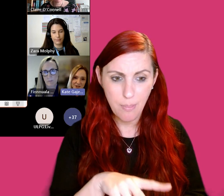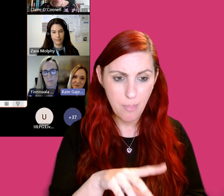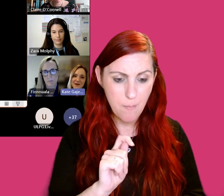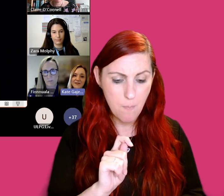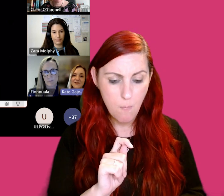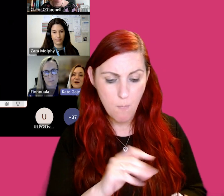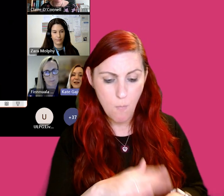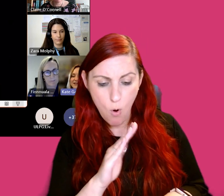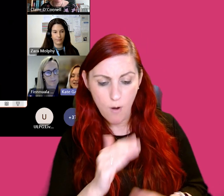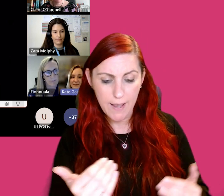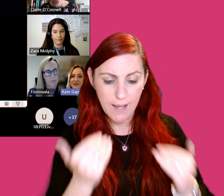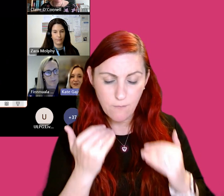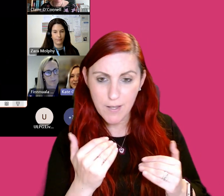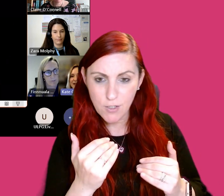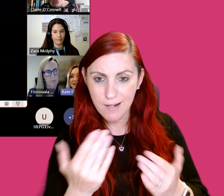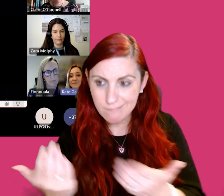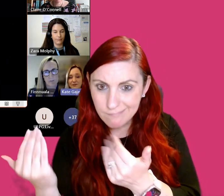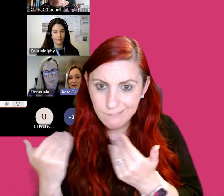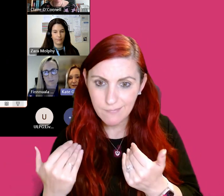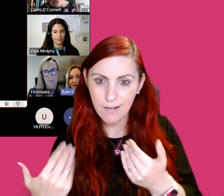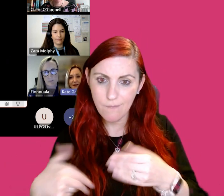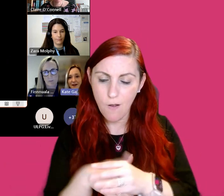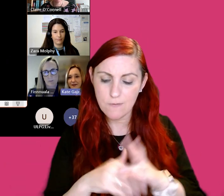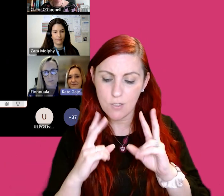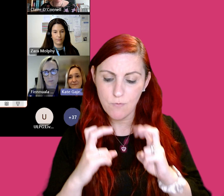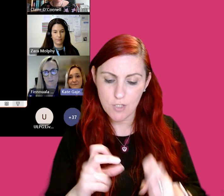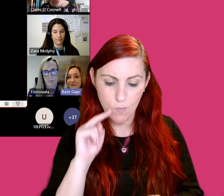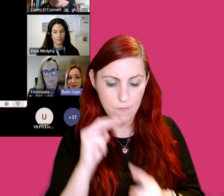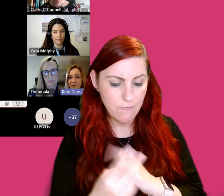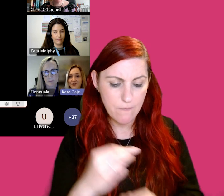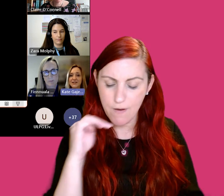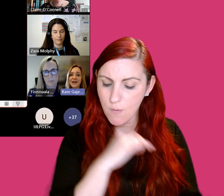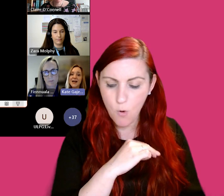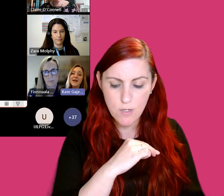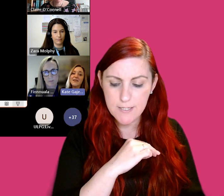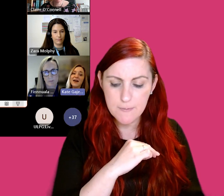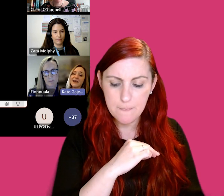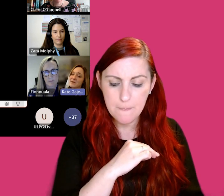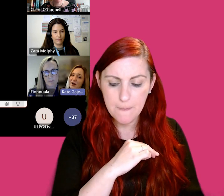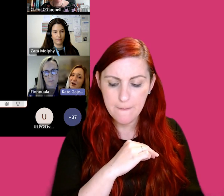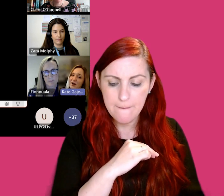research perspective as well it's it's absolutely it's absolutely uh very important then because